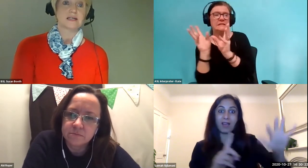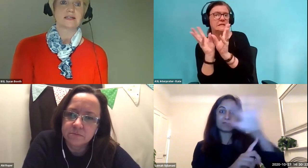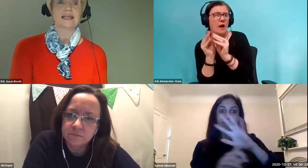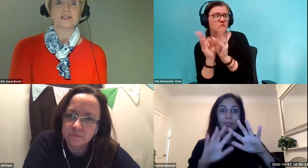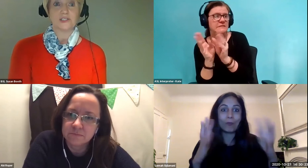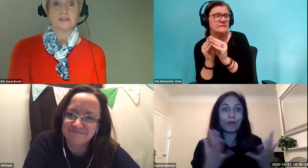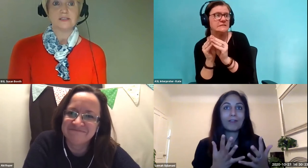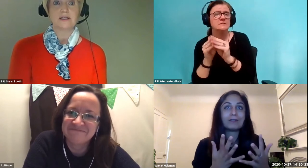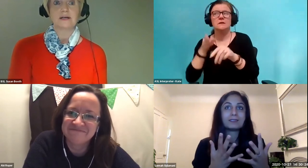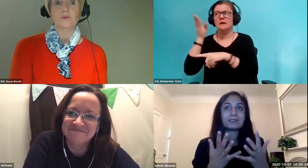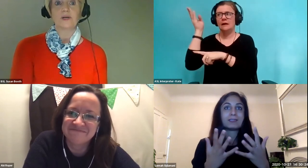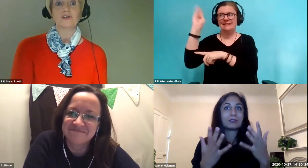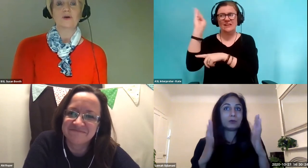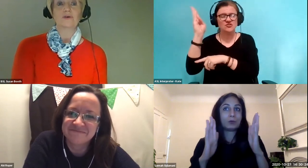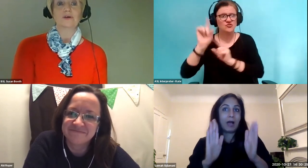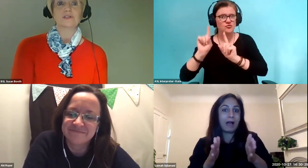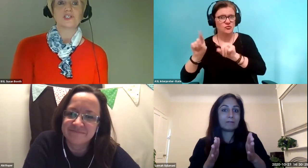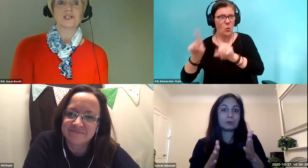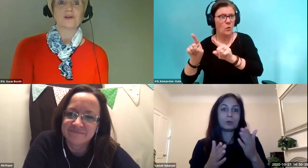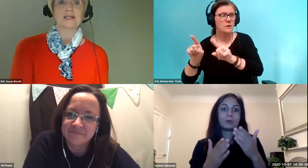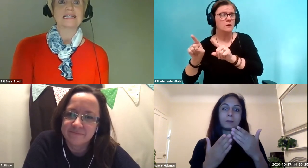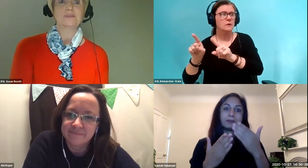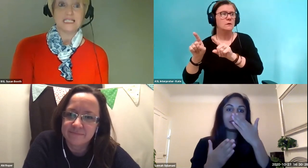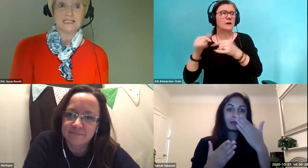and lectures we are no longer geographically limited